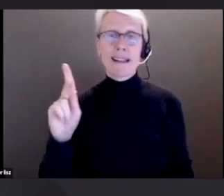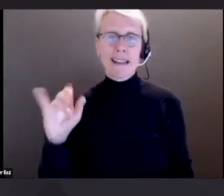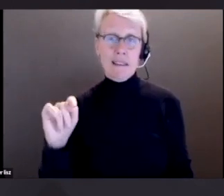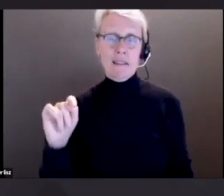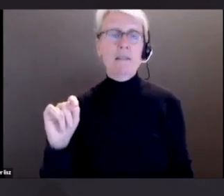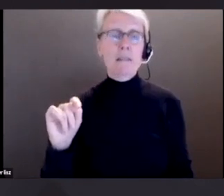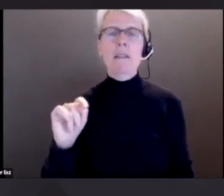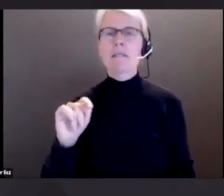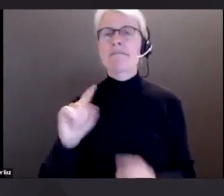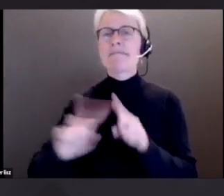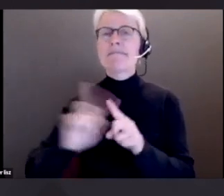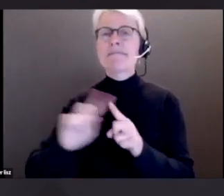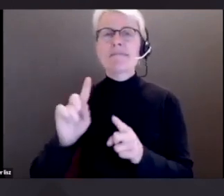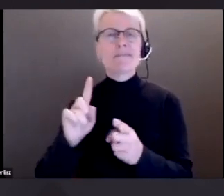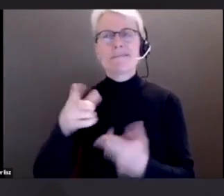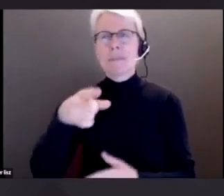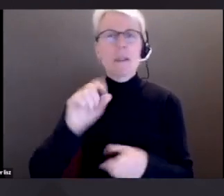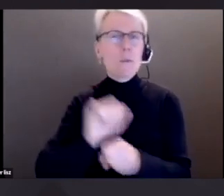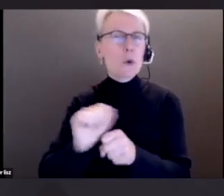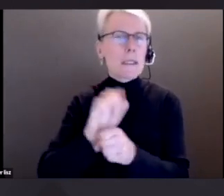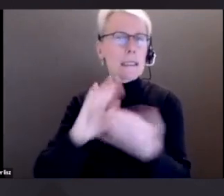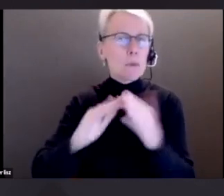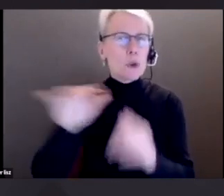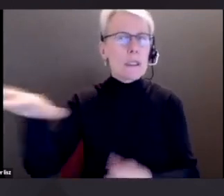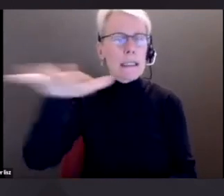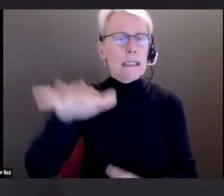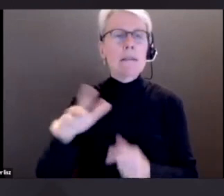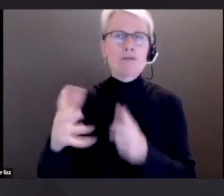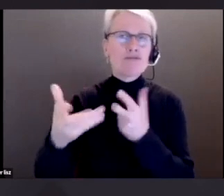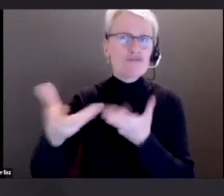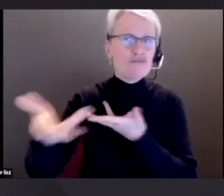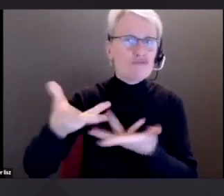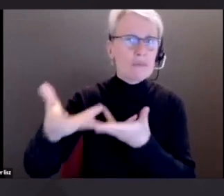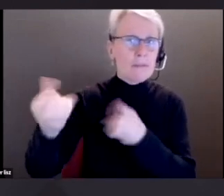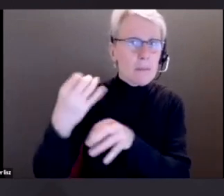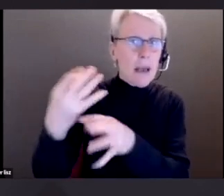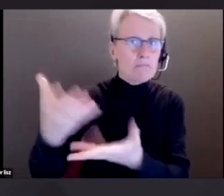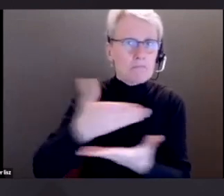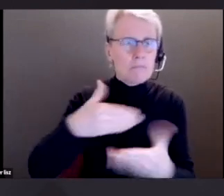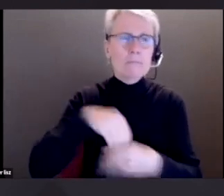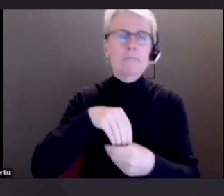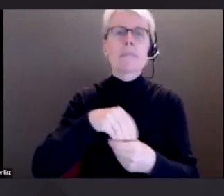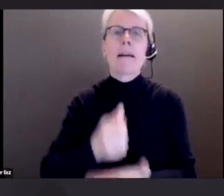and medium sized businesses to become familiar with inclusive policies and procedures.